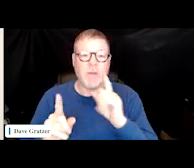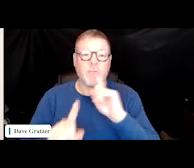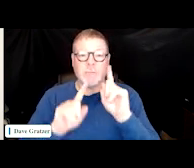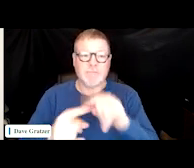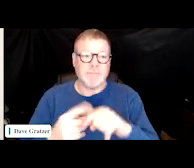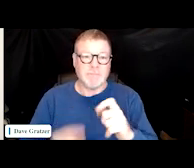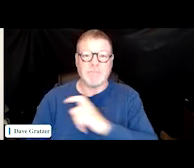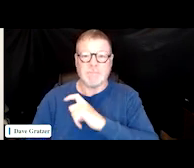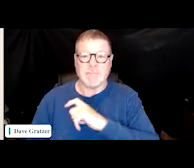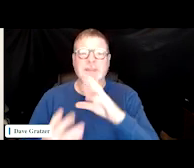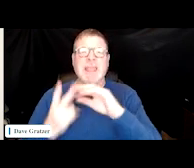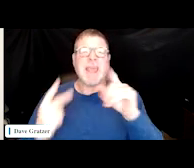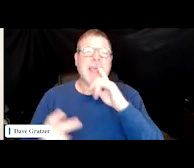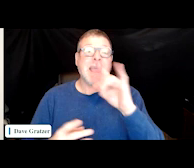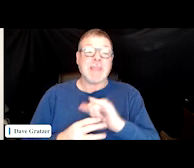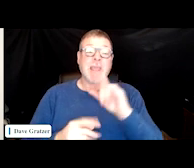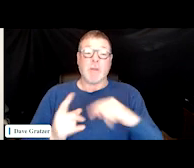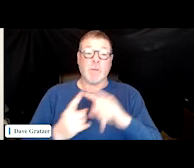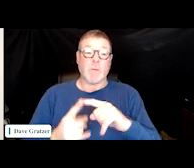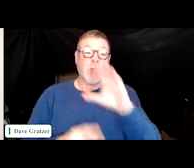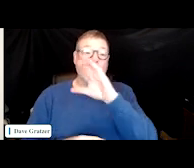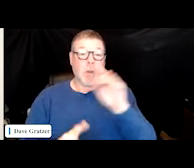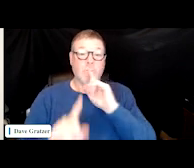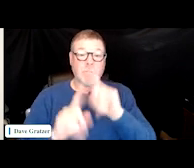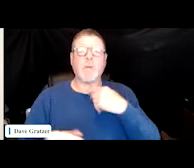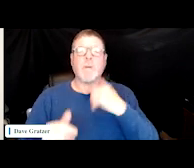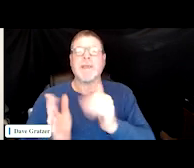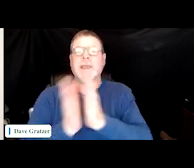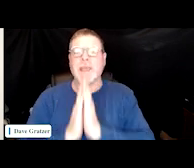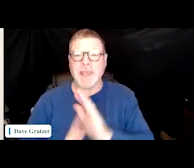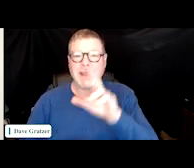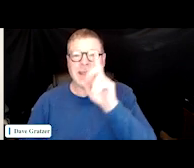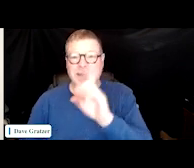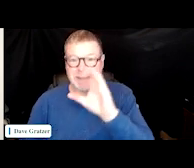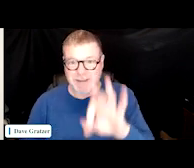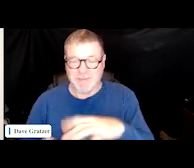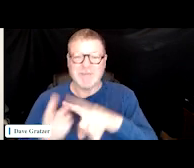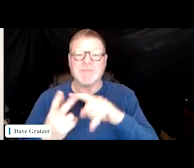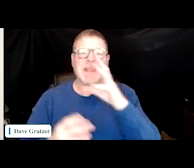Like Patricia said, when we call co-response, we can request EMS, fire, or police.